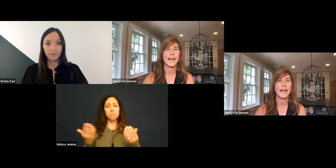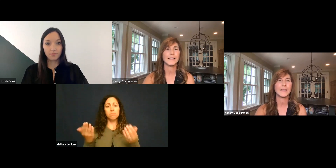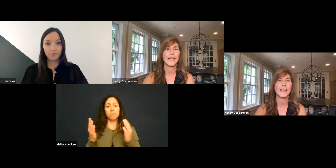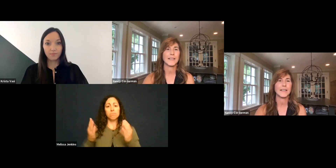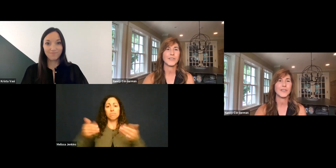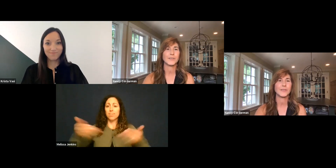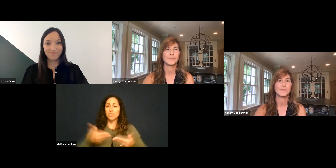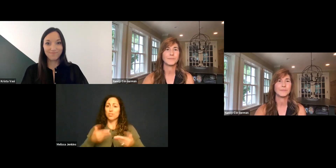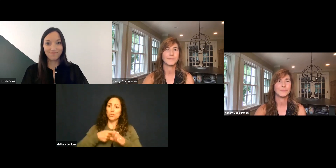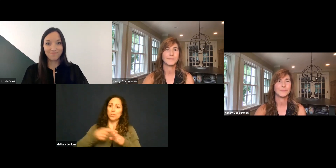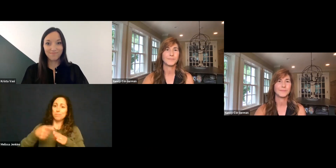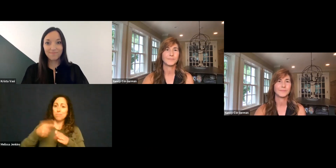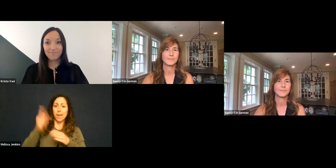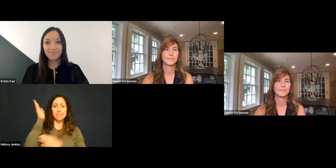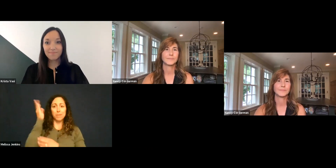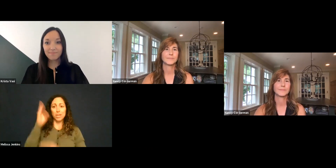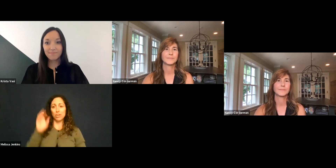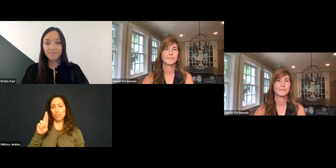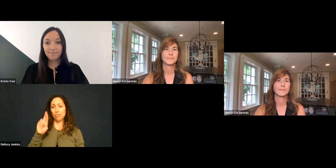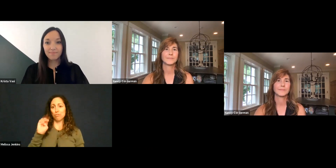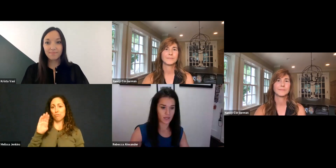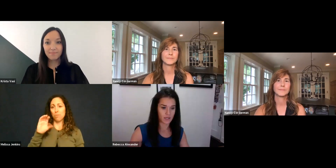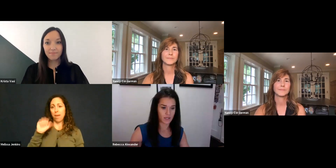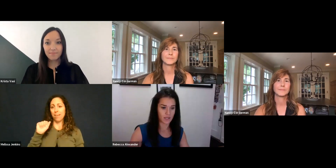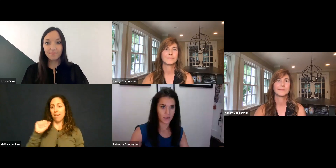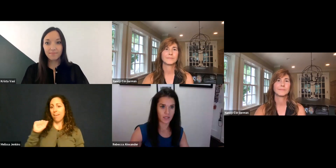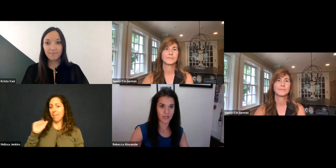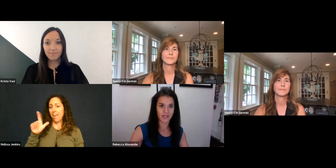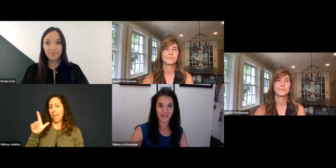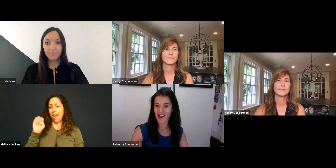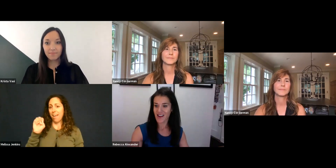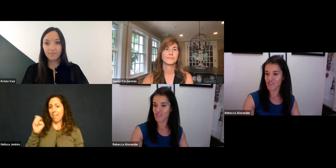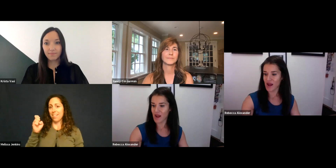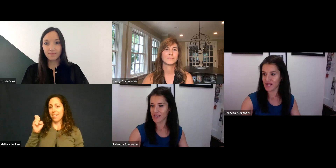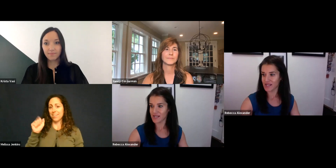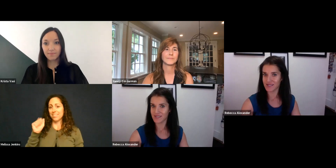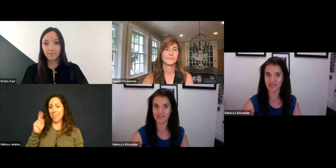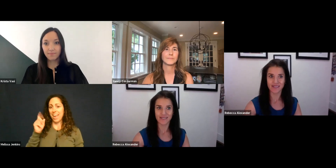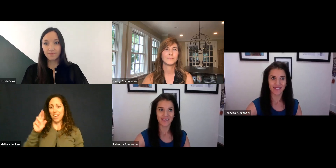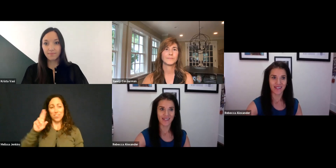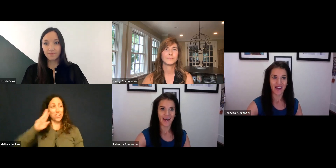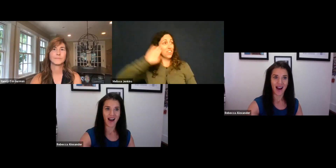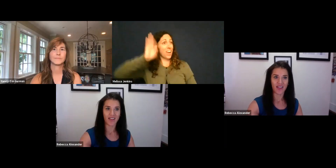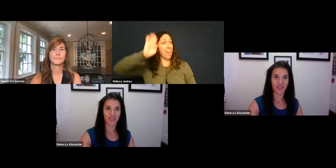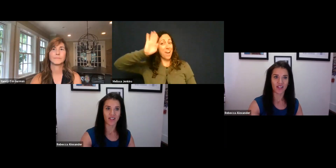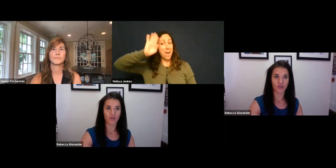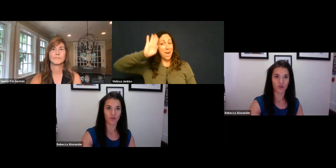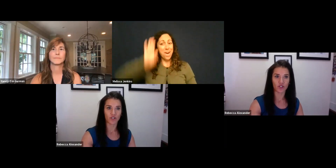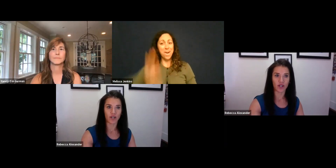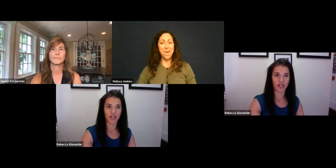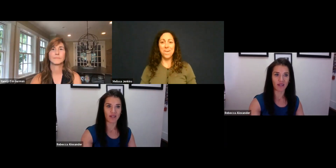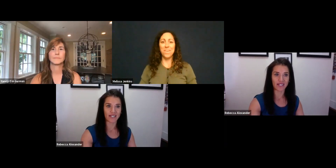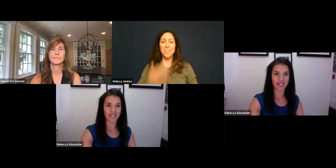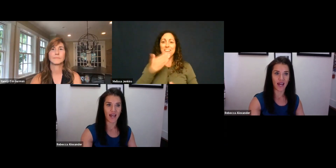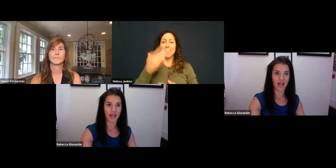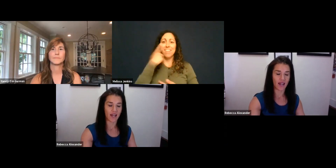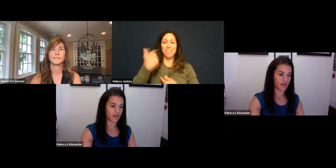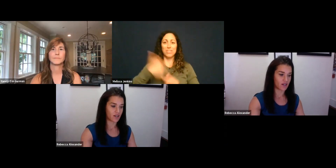Alexander. Hi, everybody. Thank you for joining me today, and I